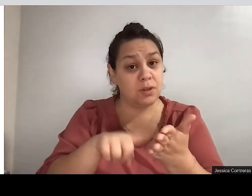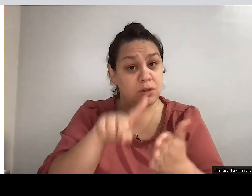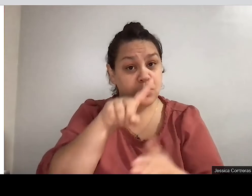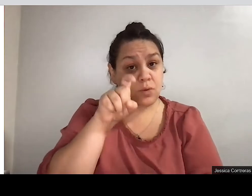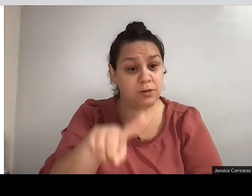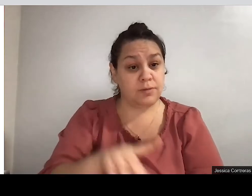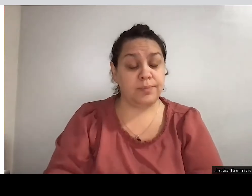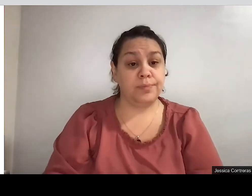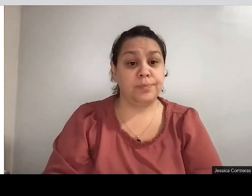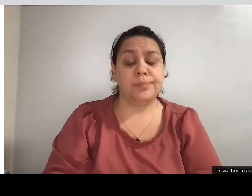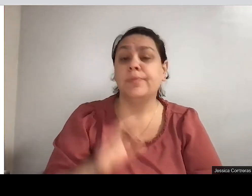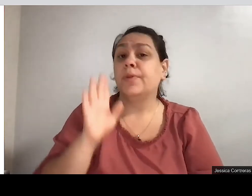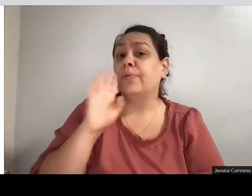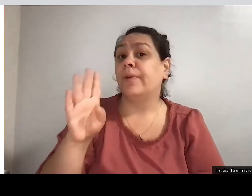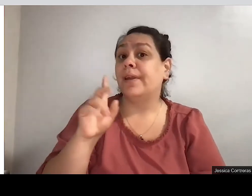The second research question is: